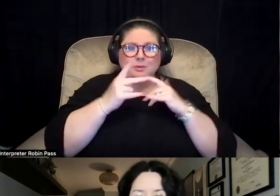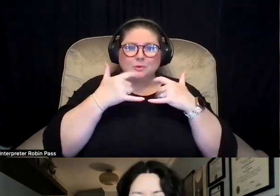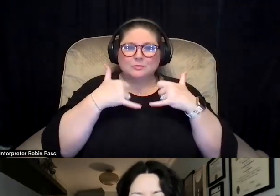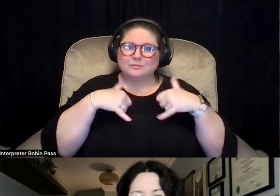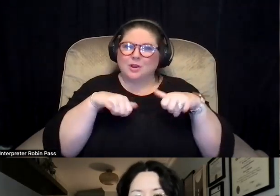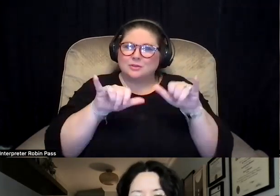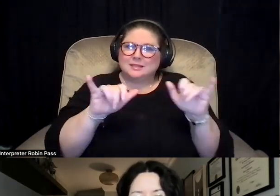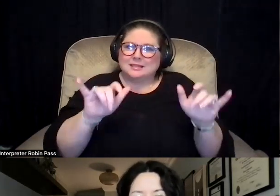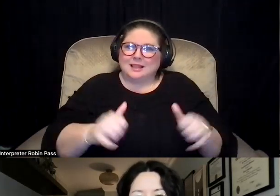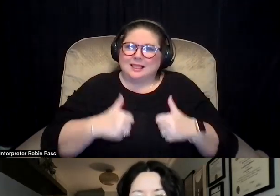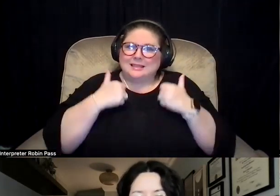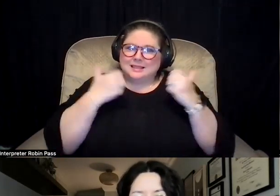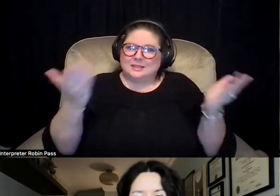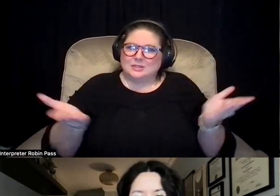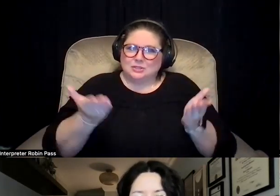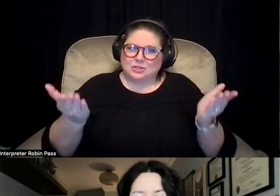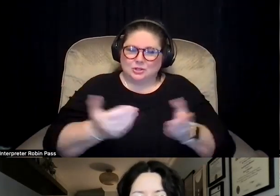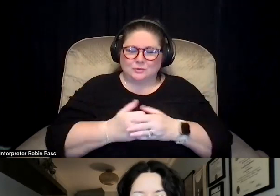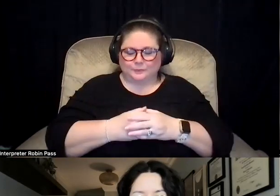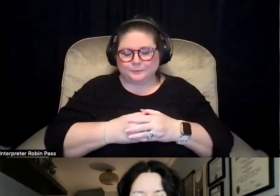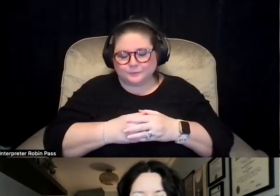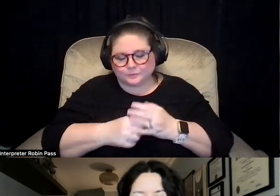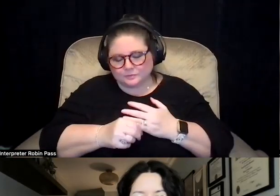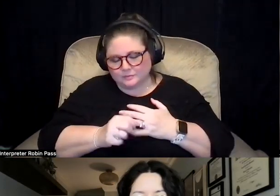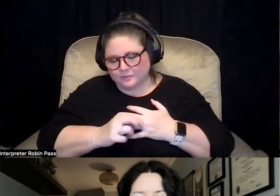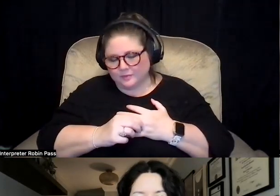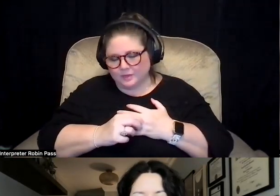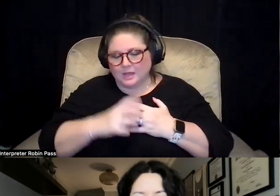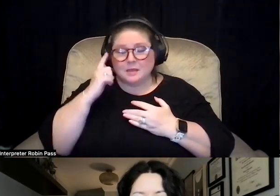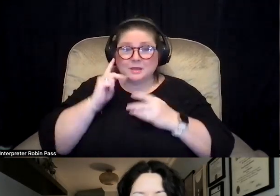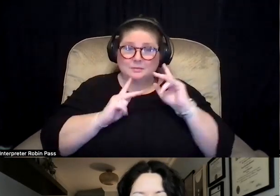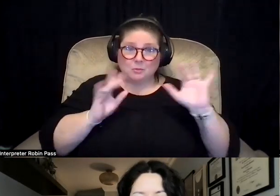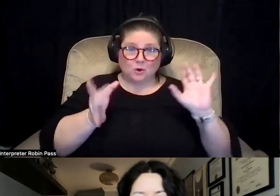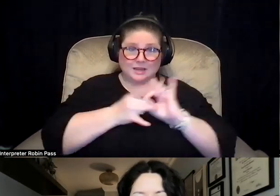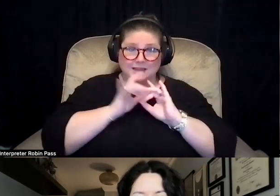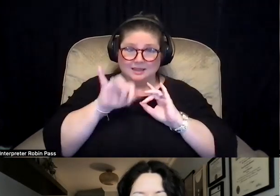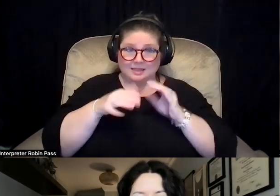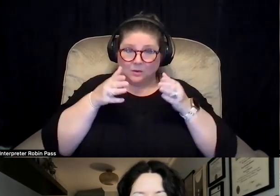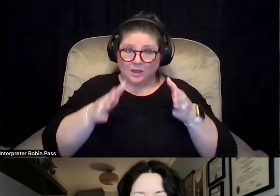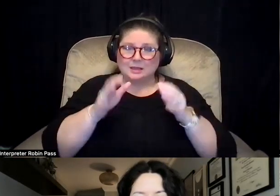think that because people are connected that way it can be hard because you're not just